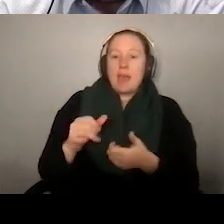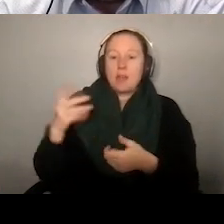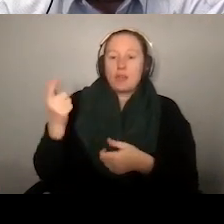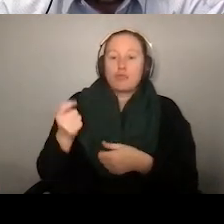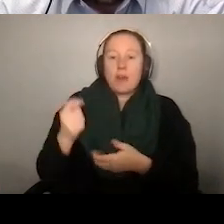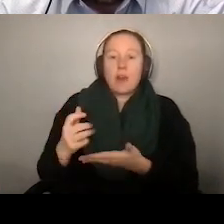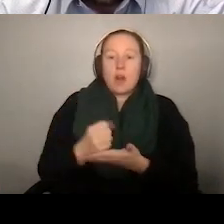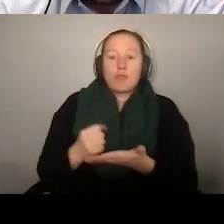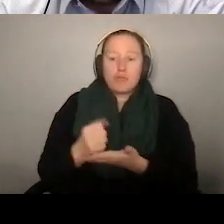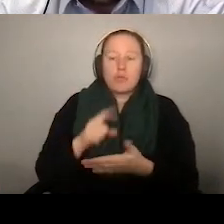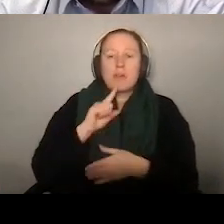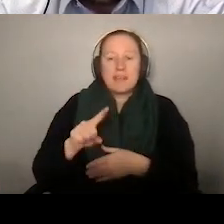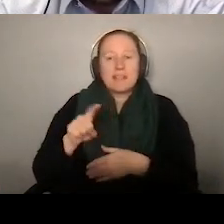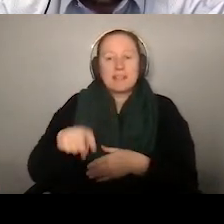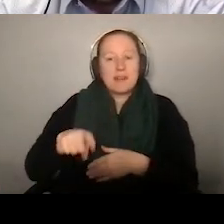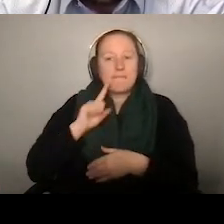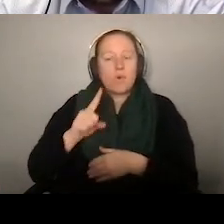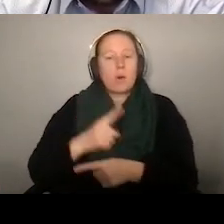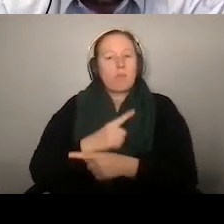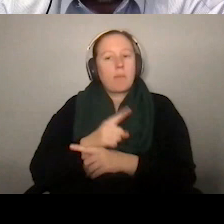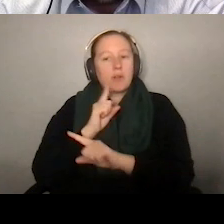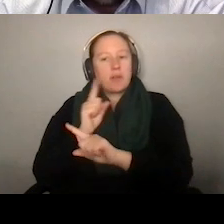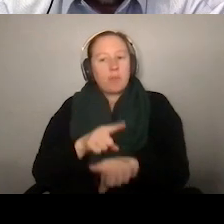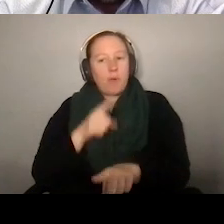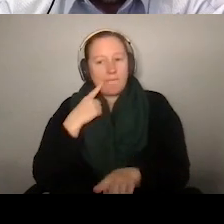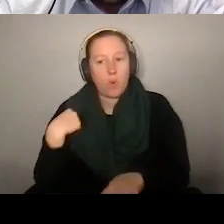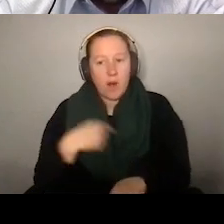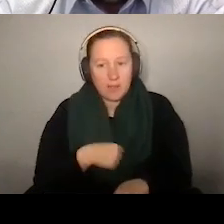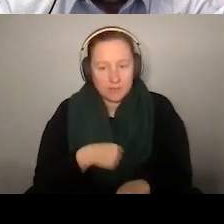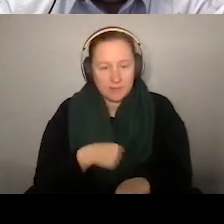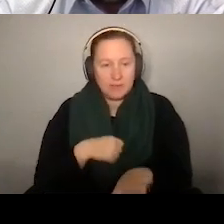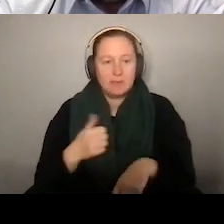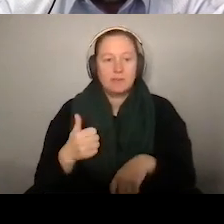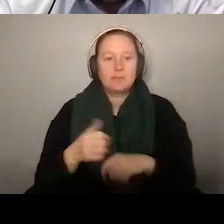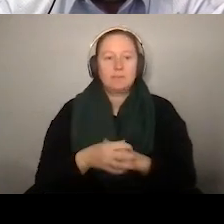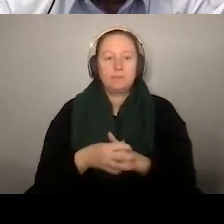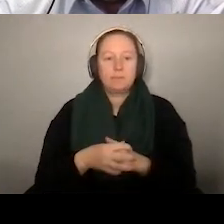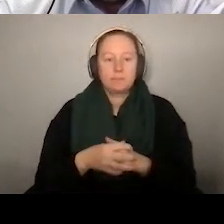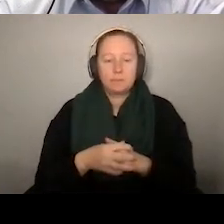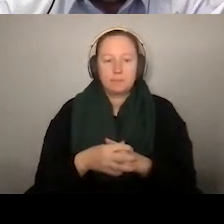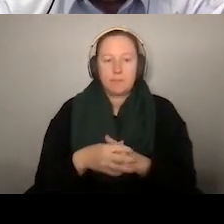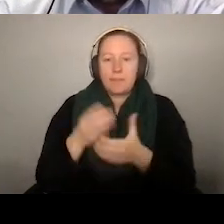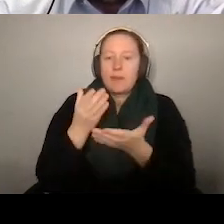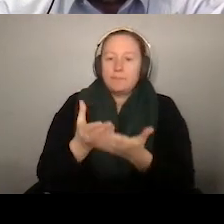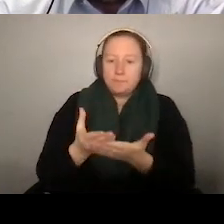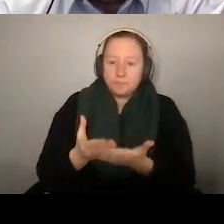properly report expenses on our report. The validation is an effort to